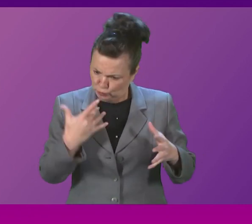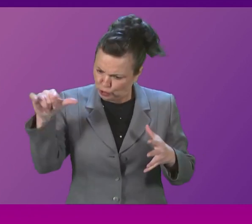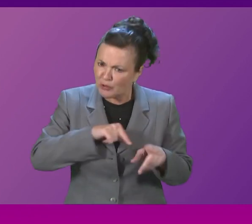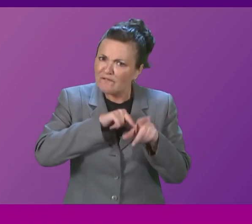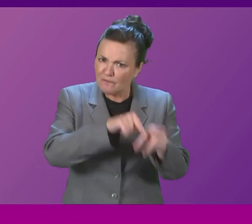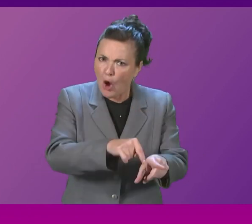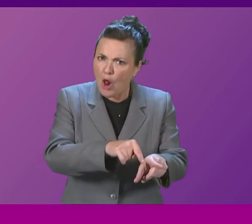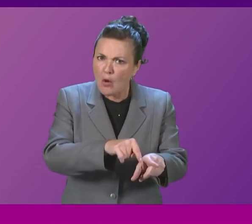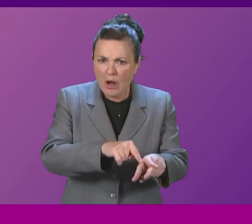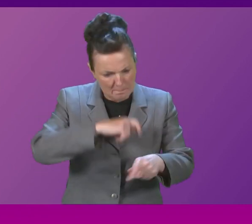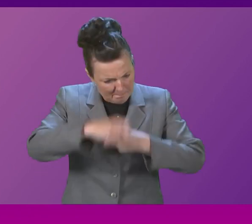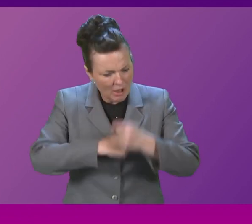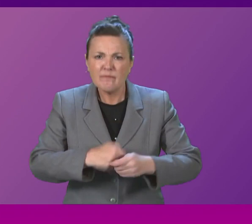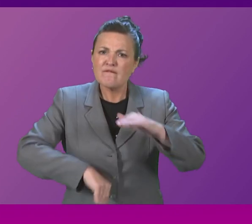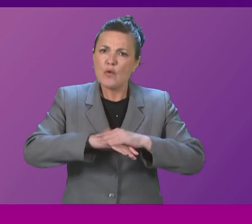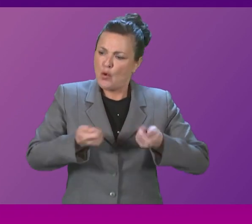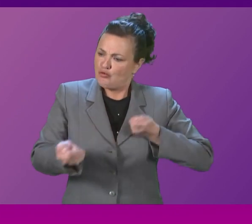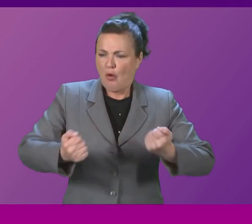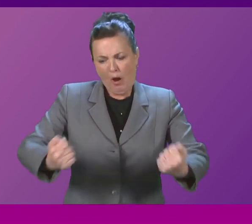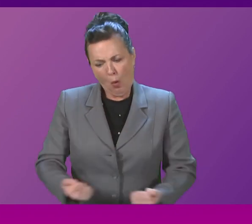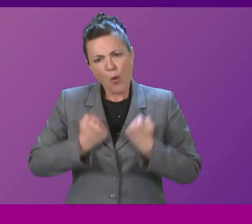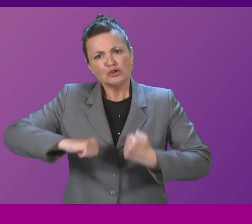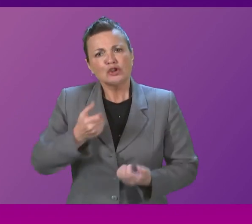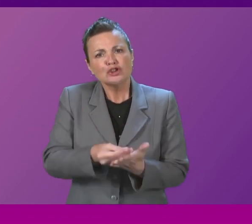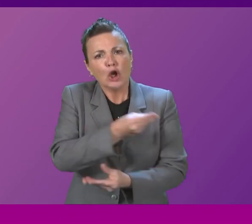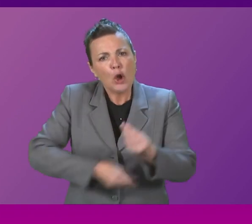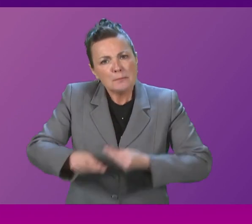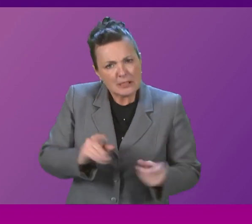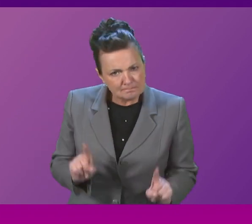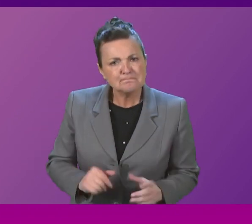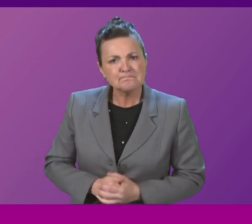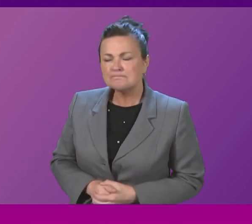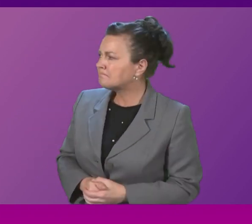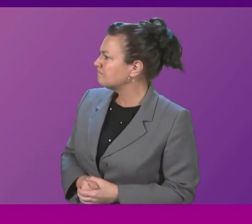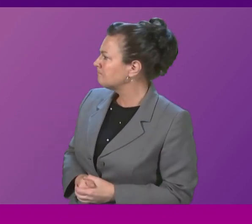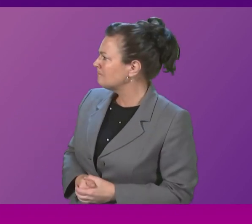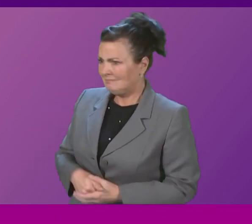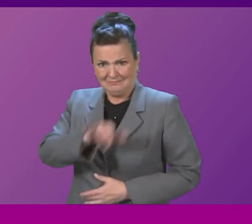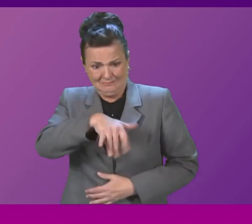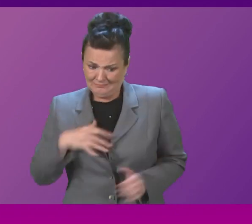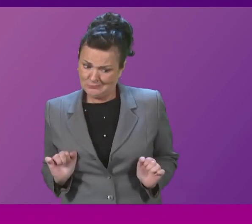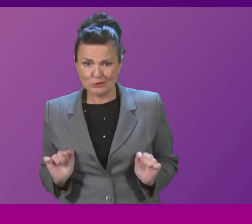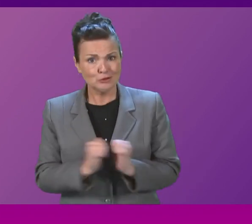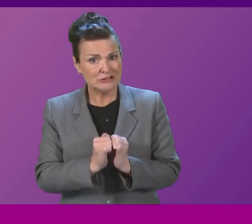gain full control of our economy? I absolutely agree.